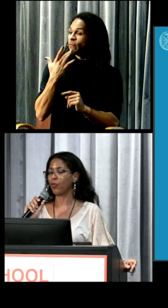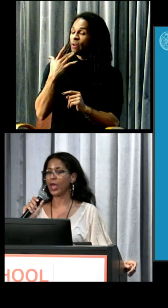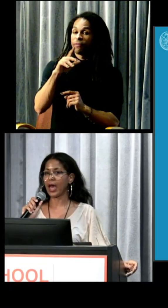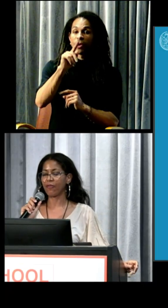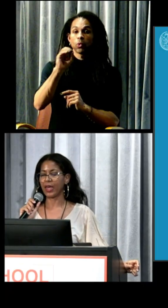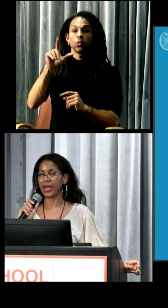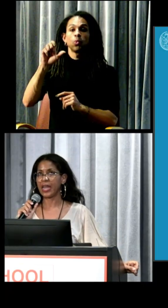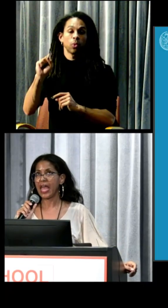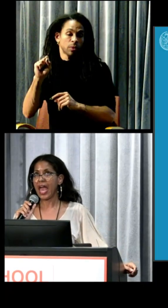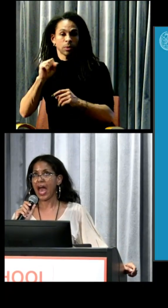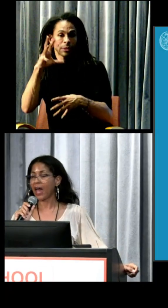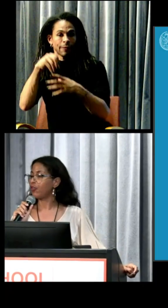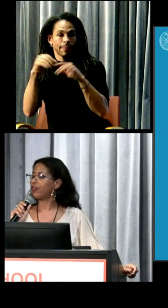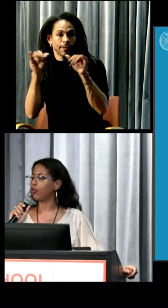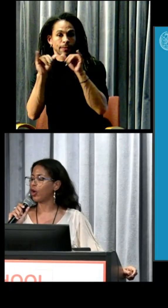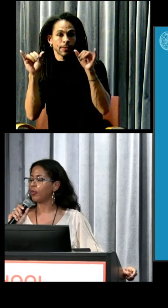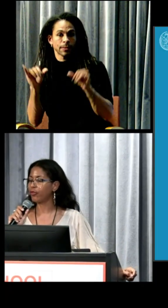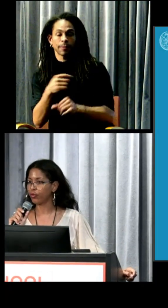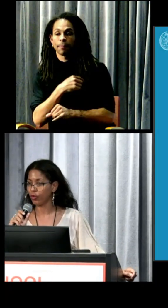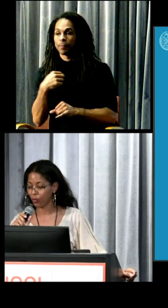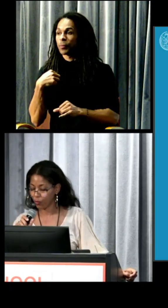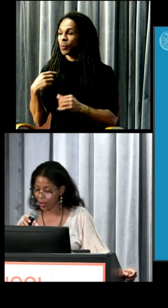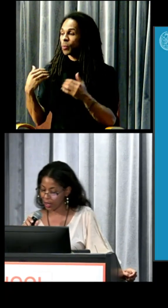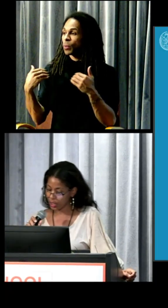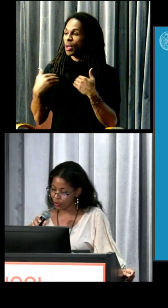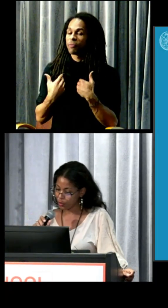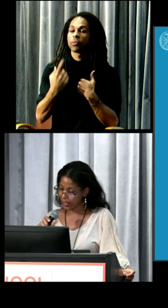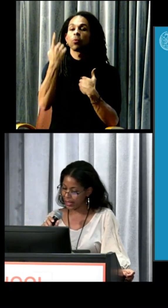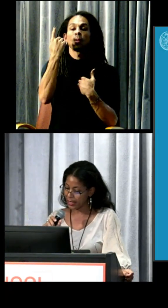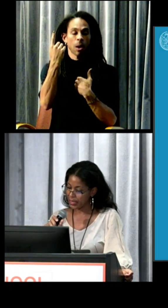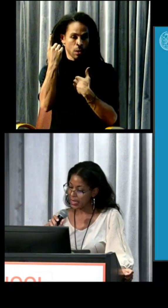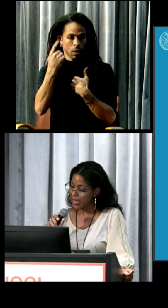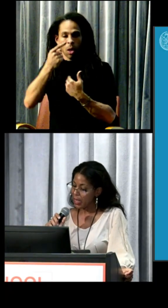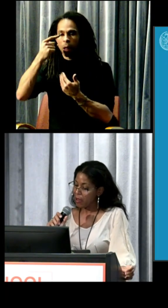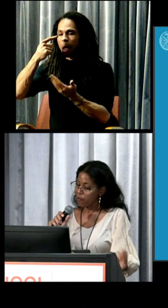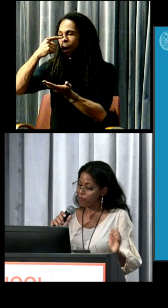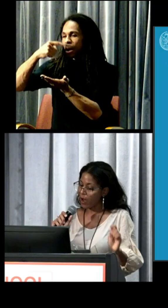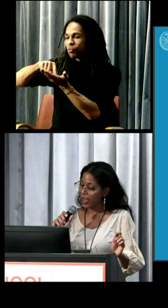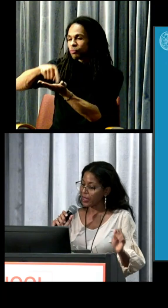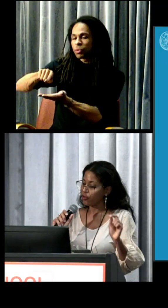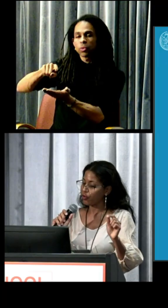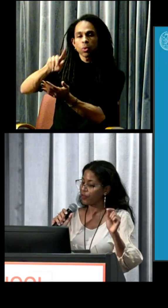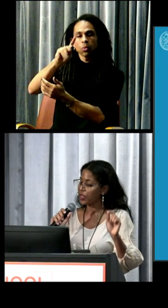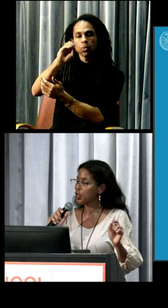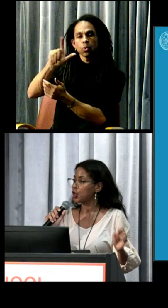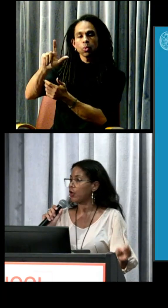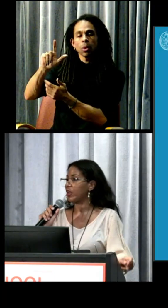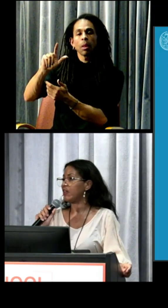New York City neighborhoods, we have a neighborhood base profile score for these three